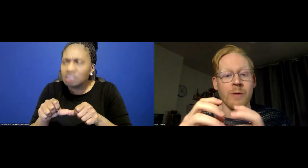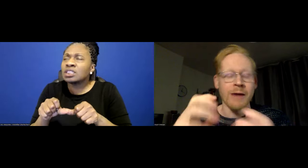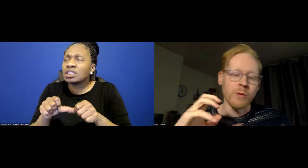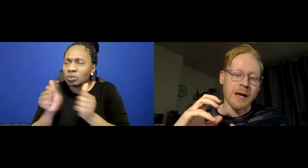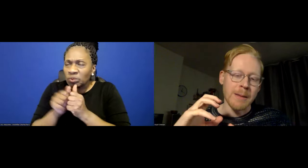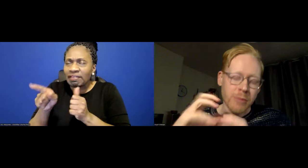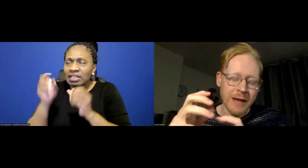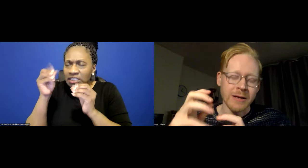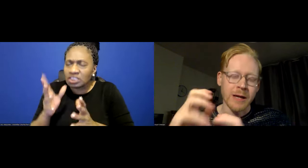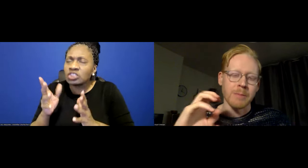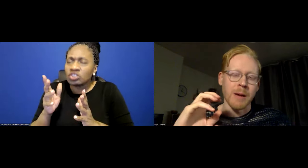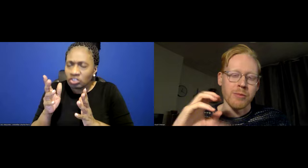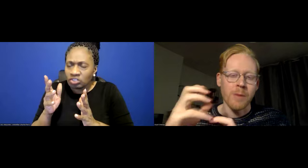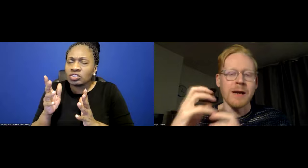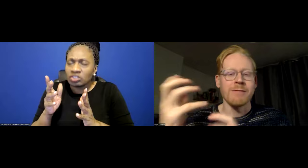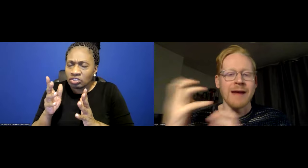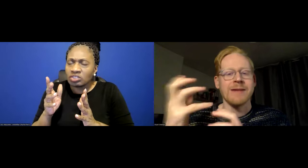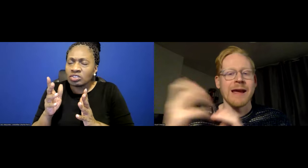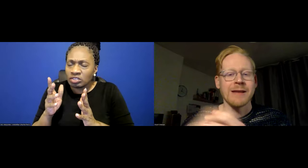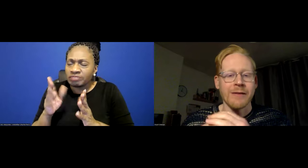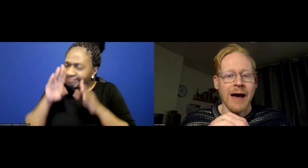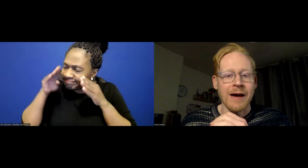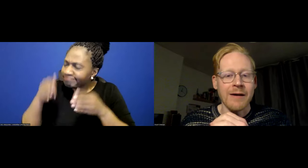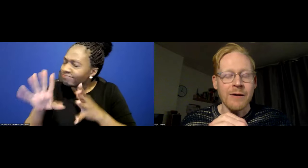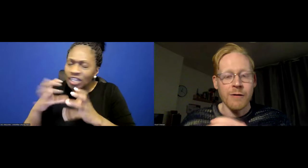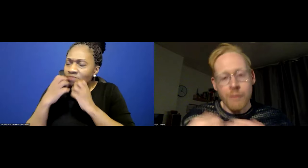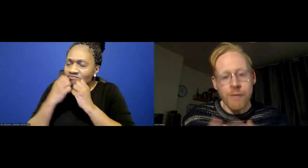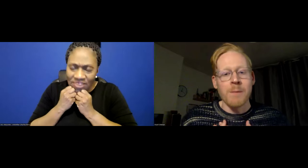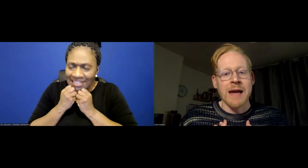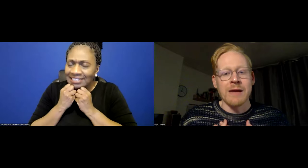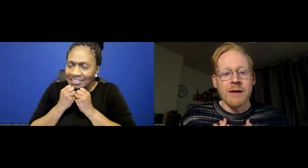around really embracing and properly investigating that for me,